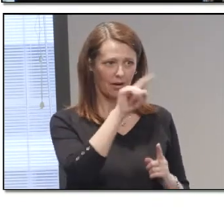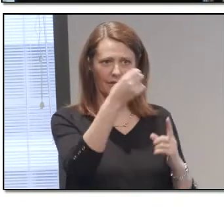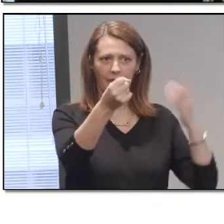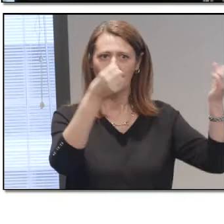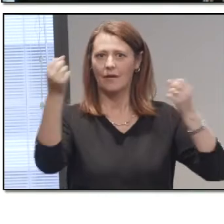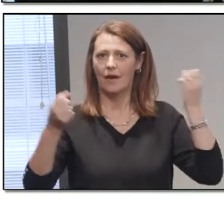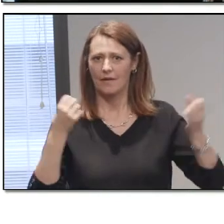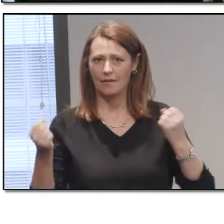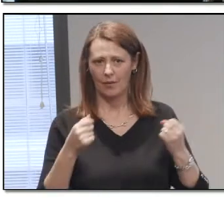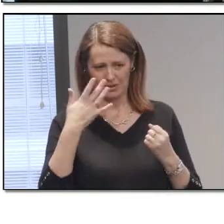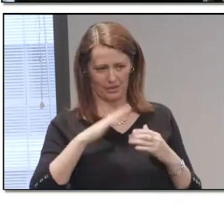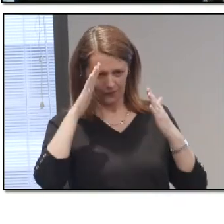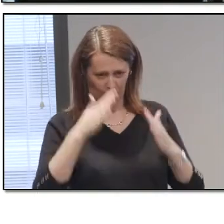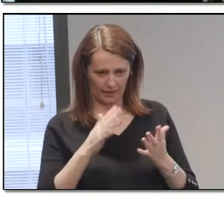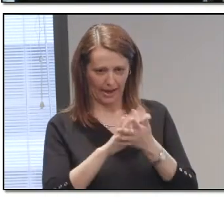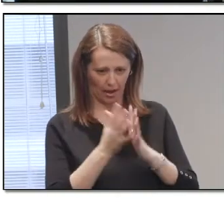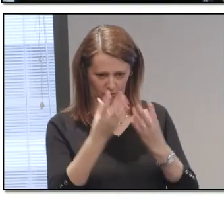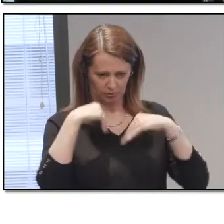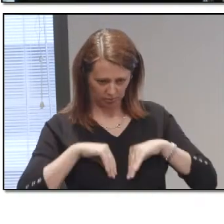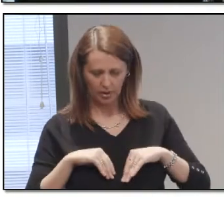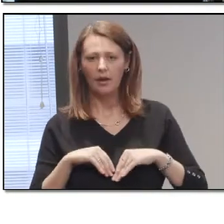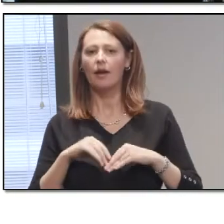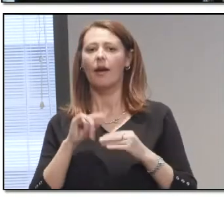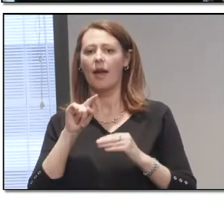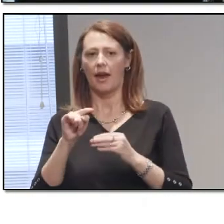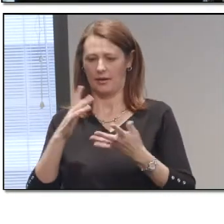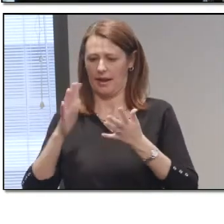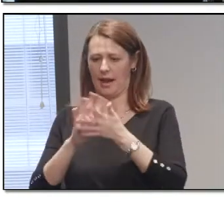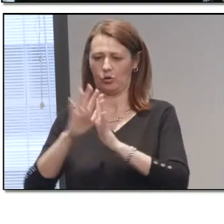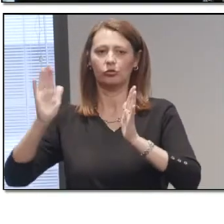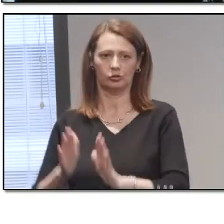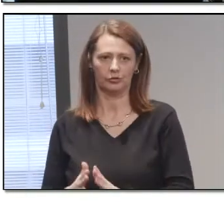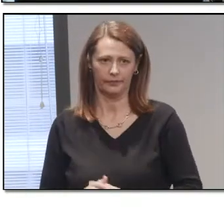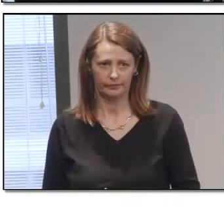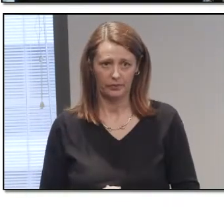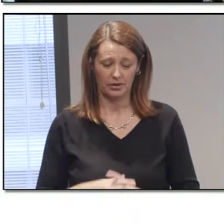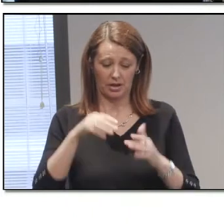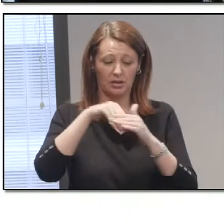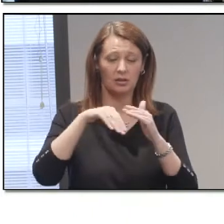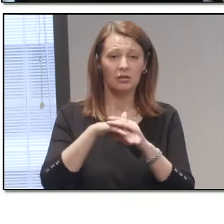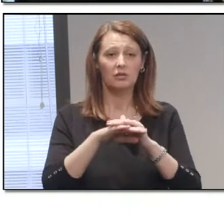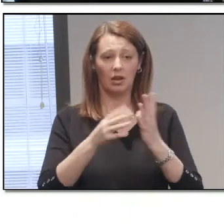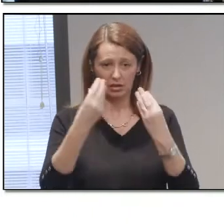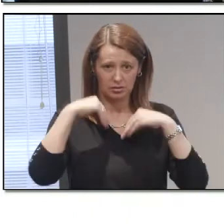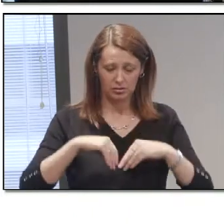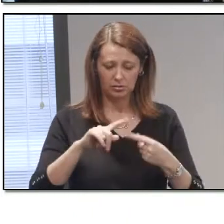to what we're exposed to and how we reduce exposure. So, indoor exposures, contaminated soil,